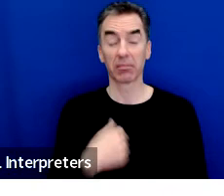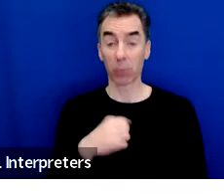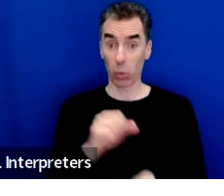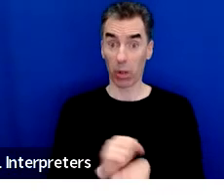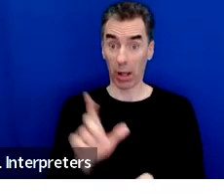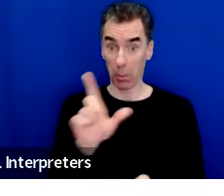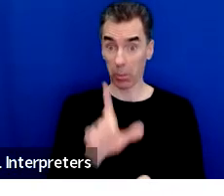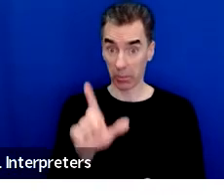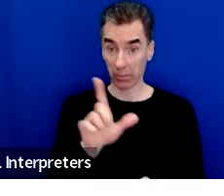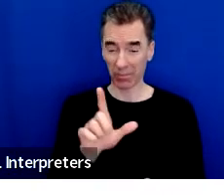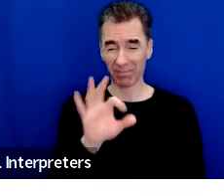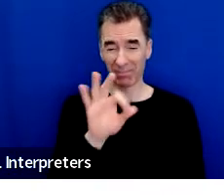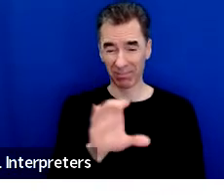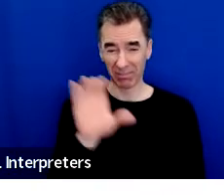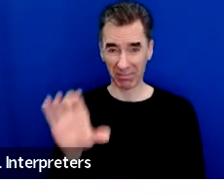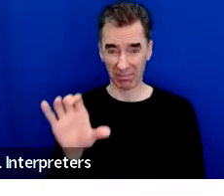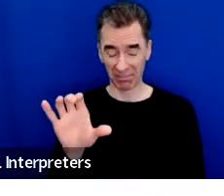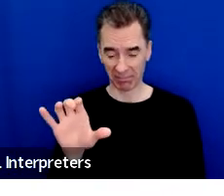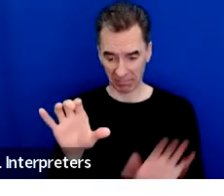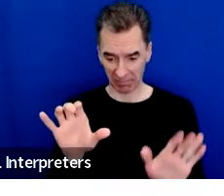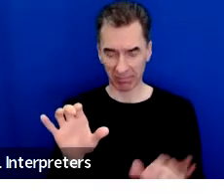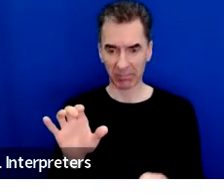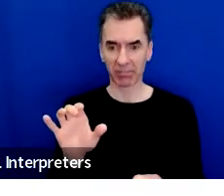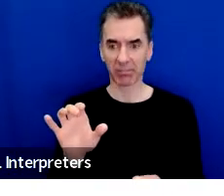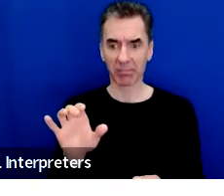at Fresno City more recently, I've also been working